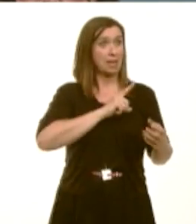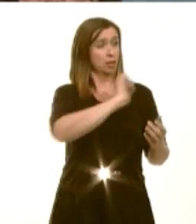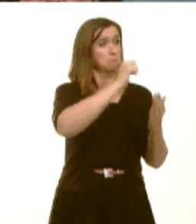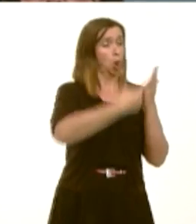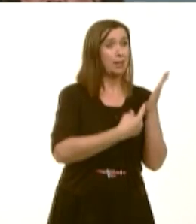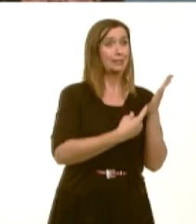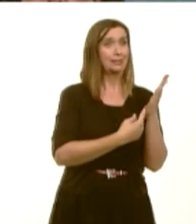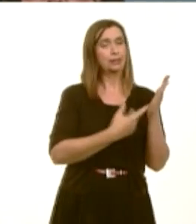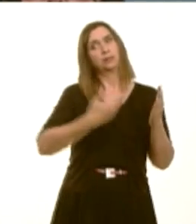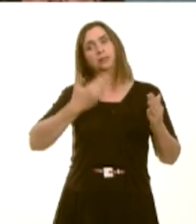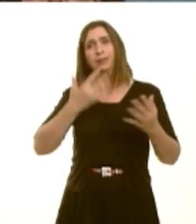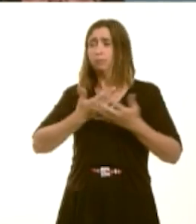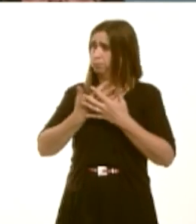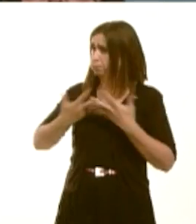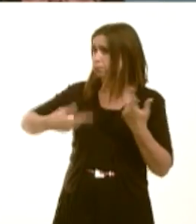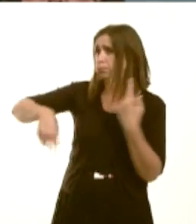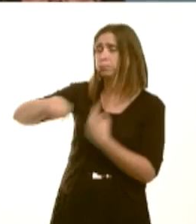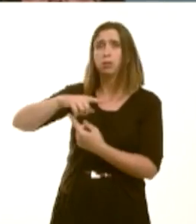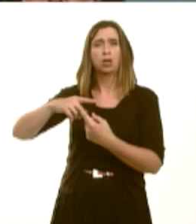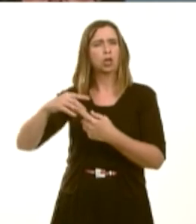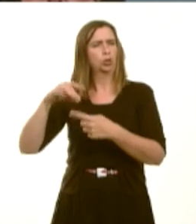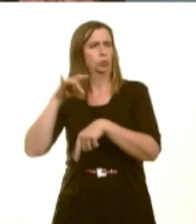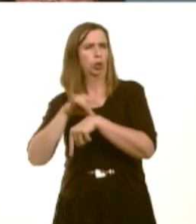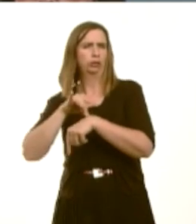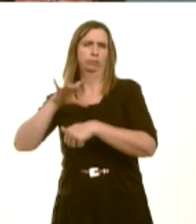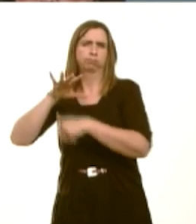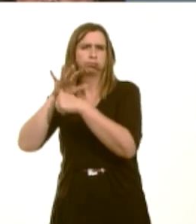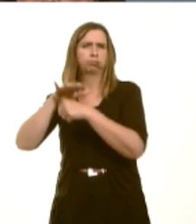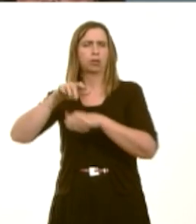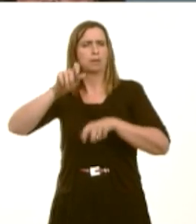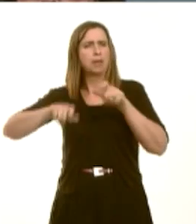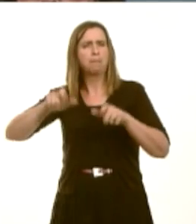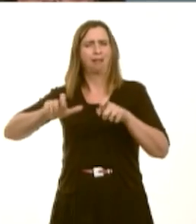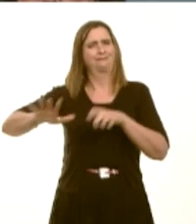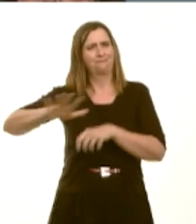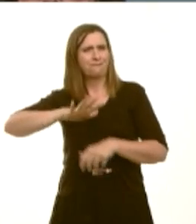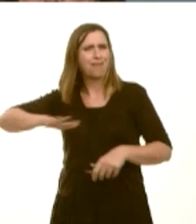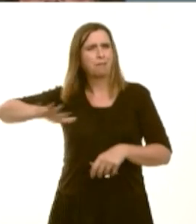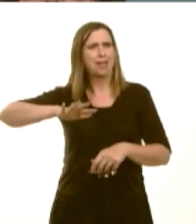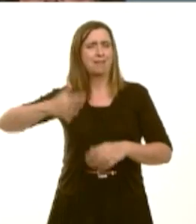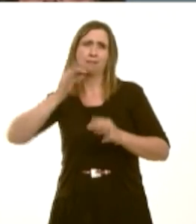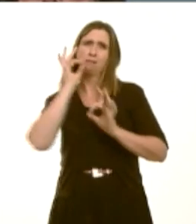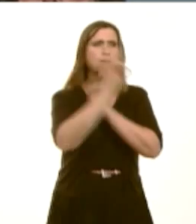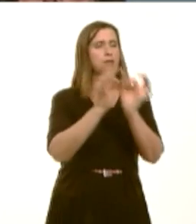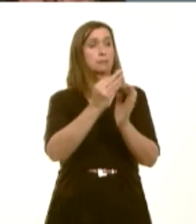many other peopleís remarksóclinicians, patients and family membersóreview the advice